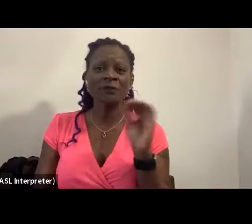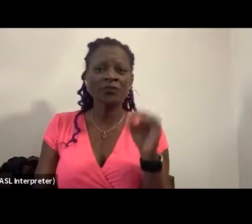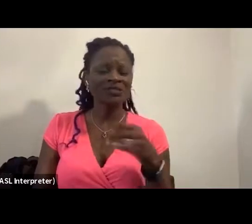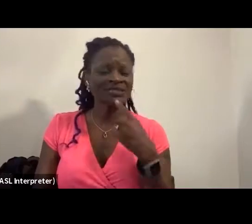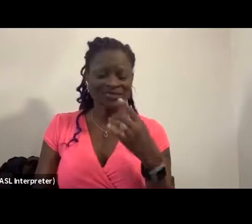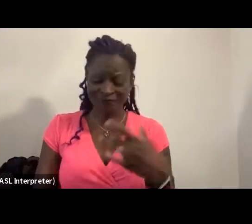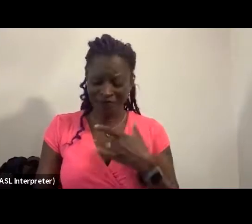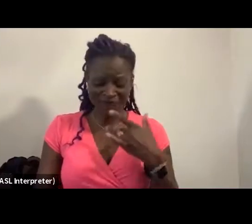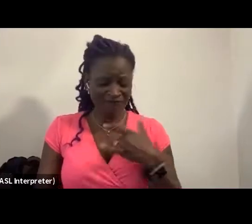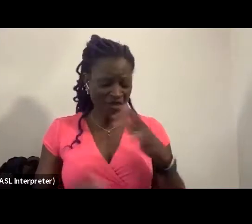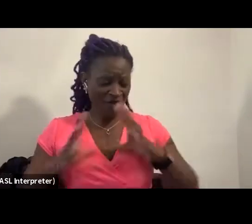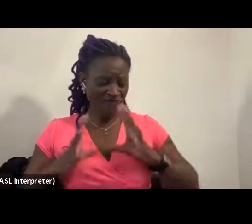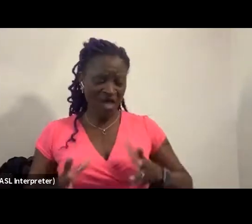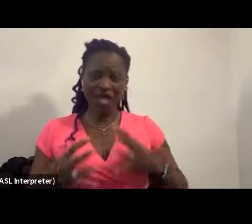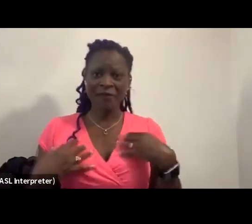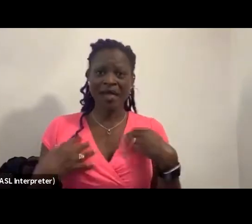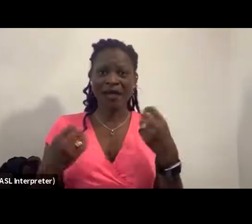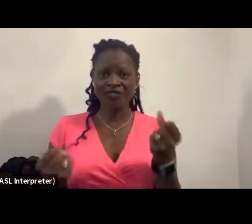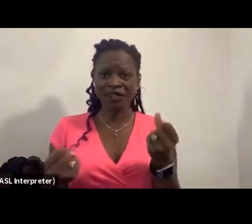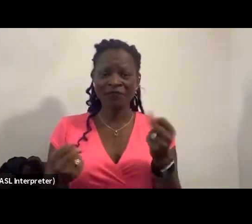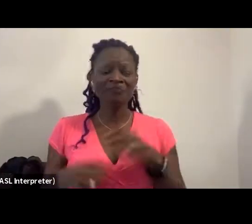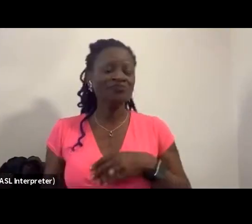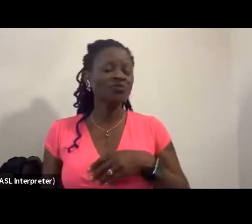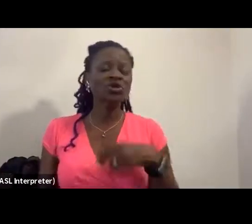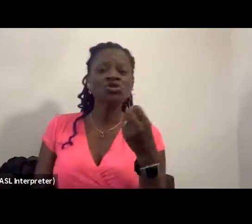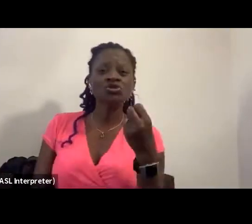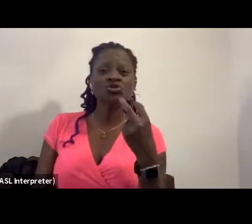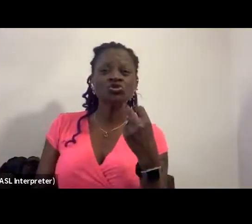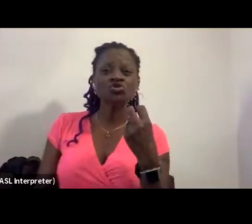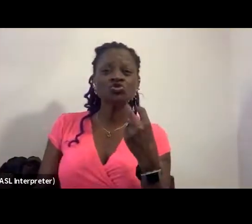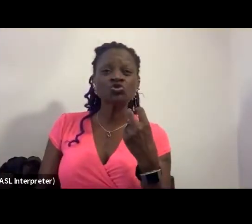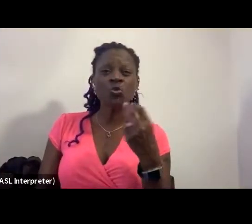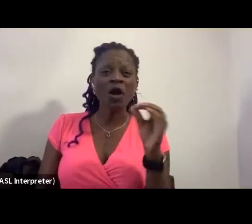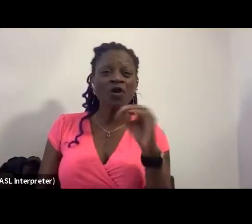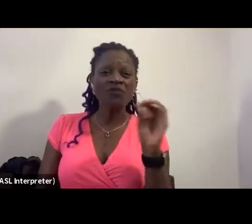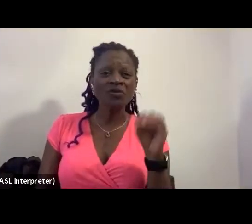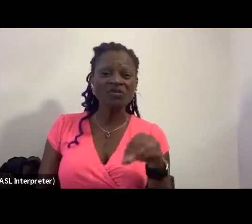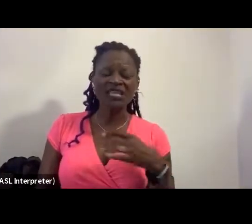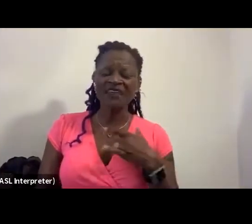and 12 percent fear of vaccines negative side effects.